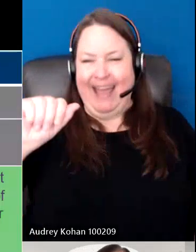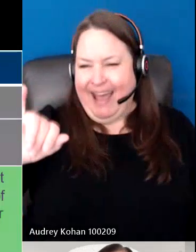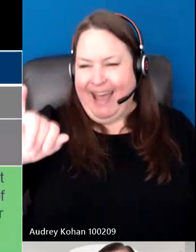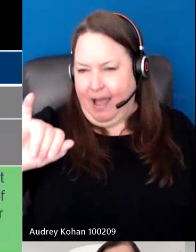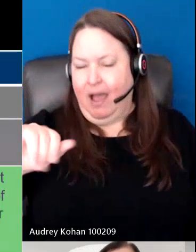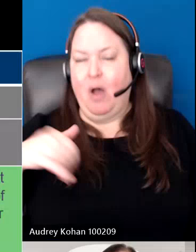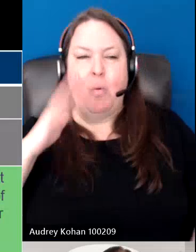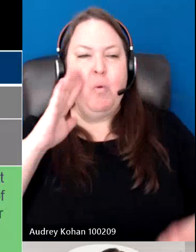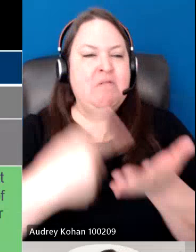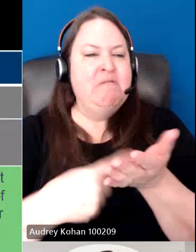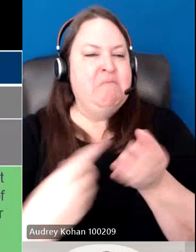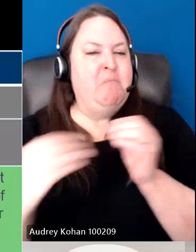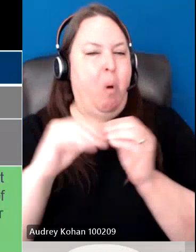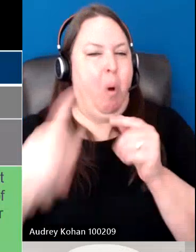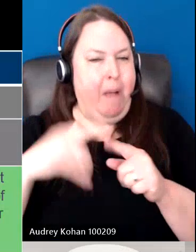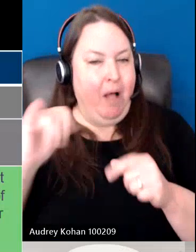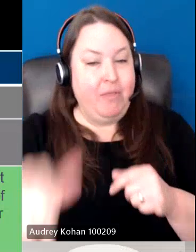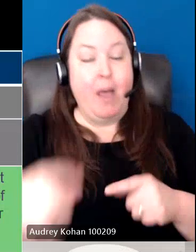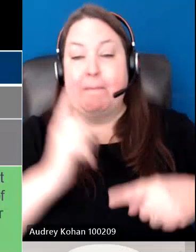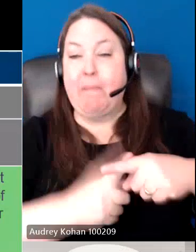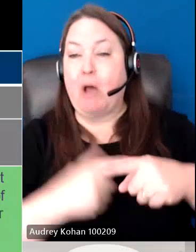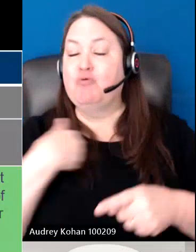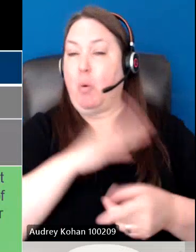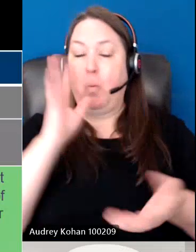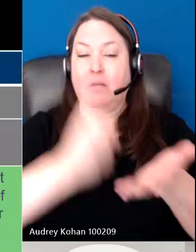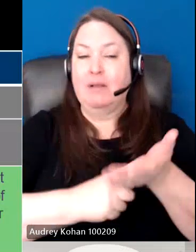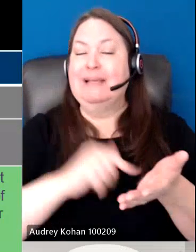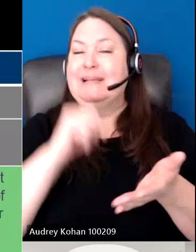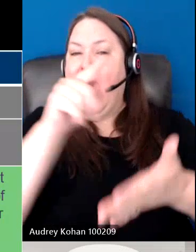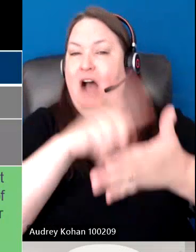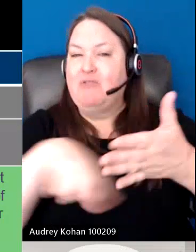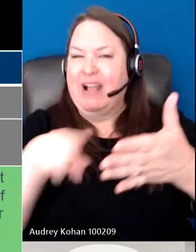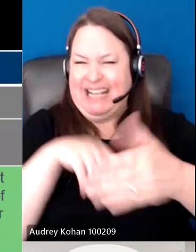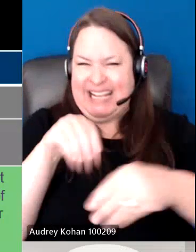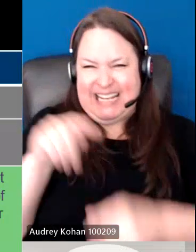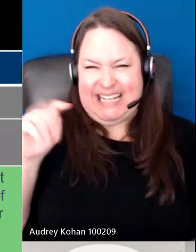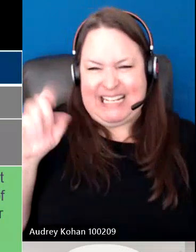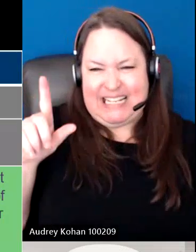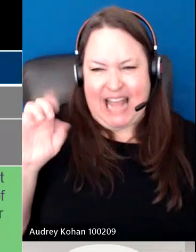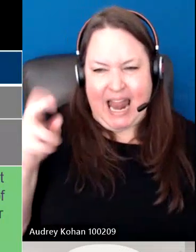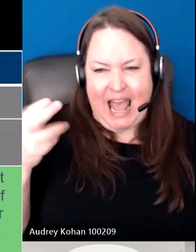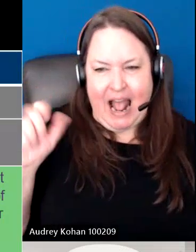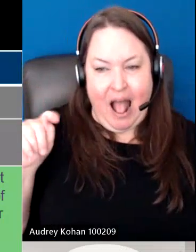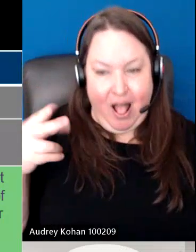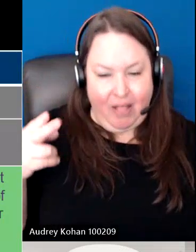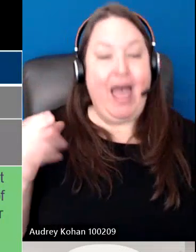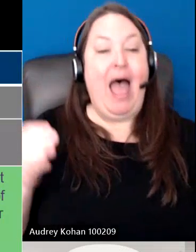that we'll also cover uh non-discrimination in tah Health after that and uh Carla will